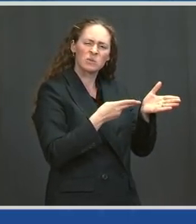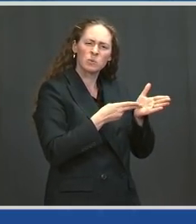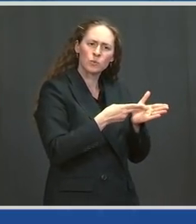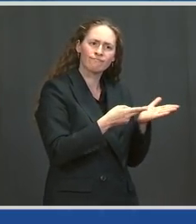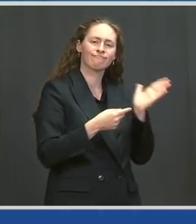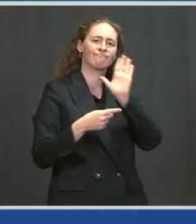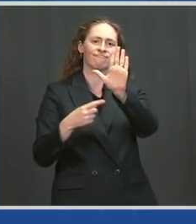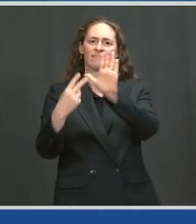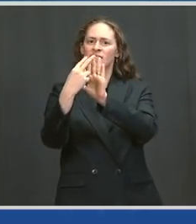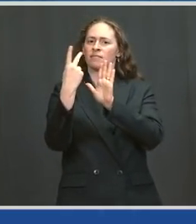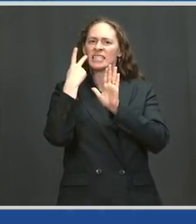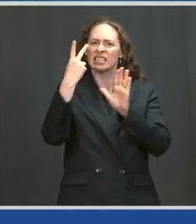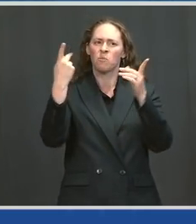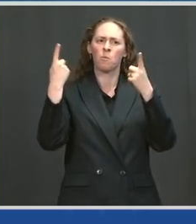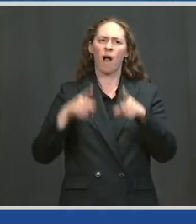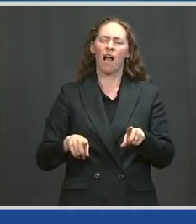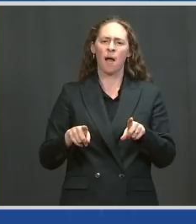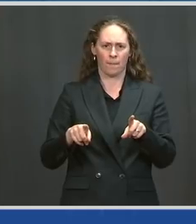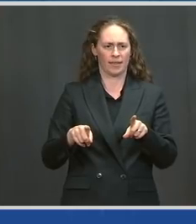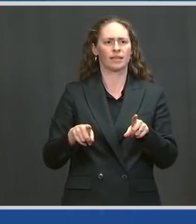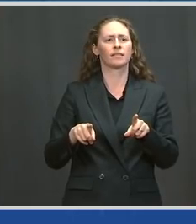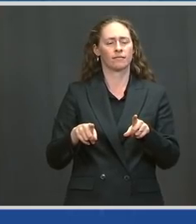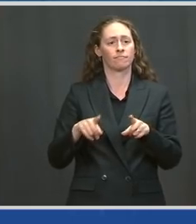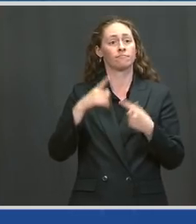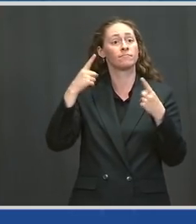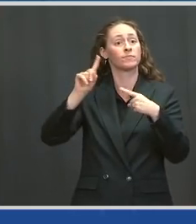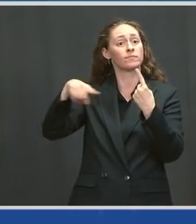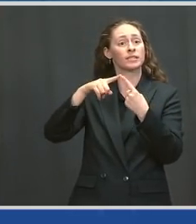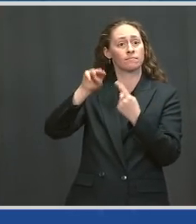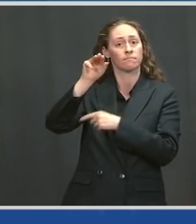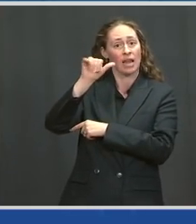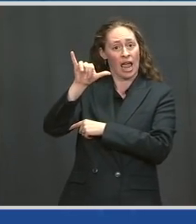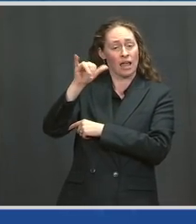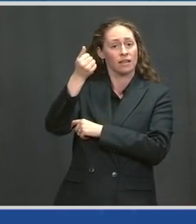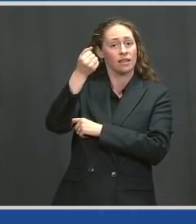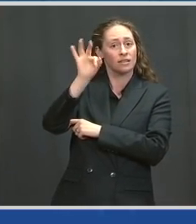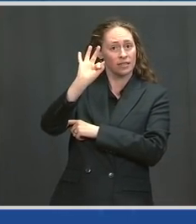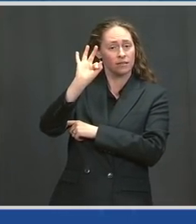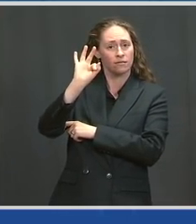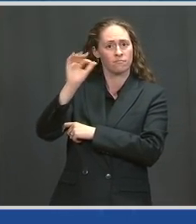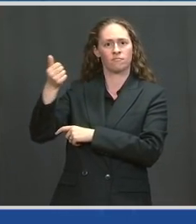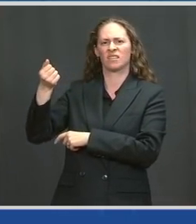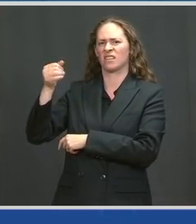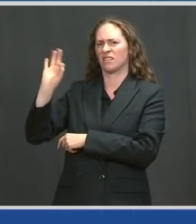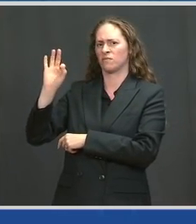May 1921, formerly enslaved black people